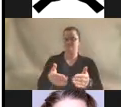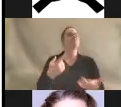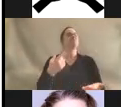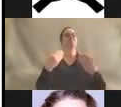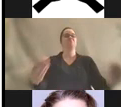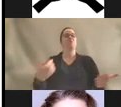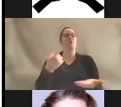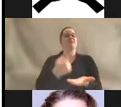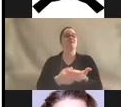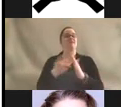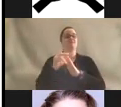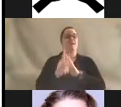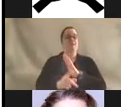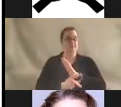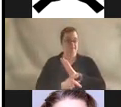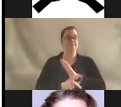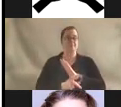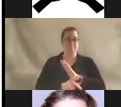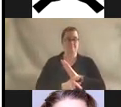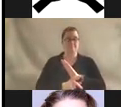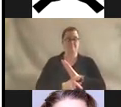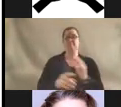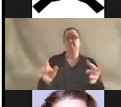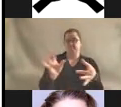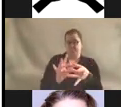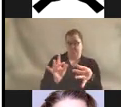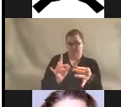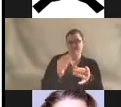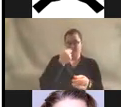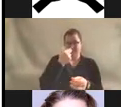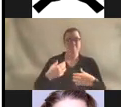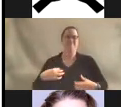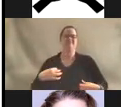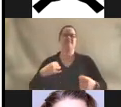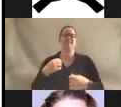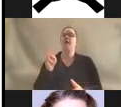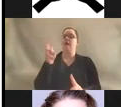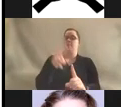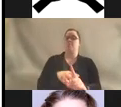So, here's a just funny story. When I applied to do my master's program,